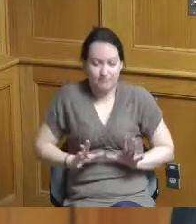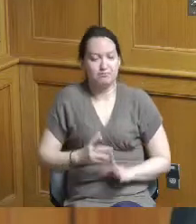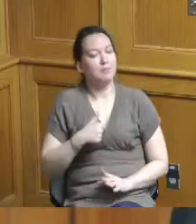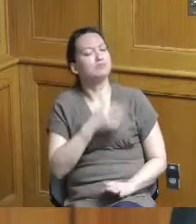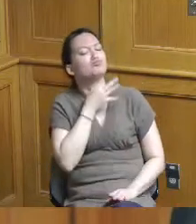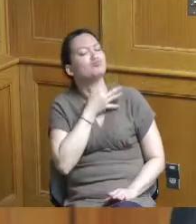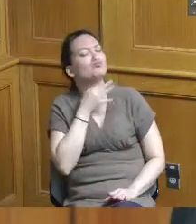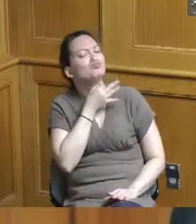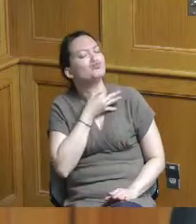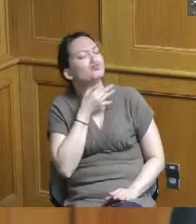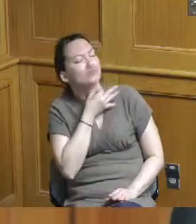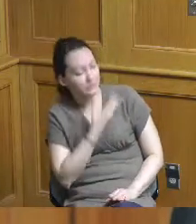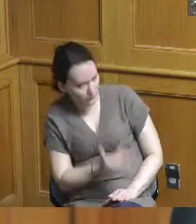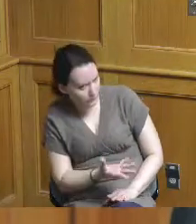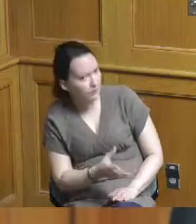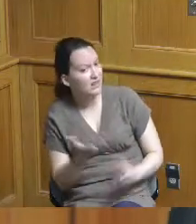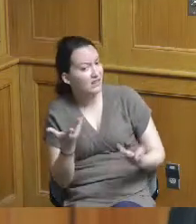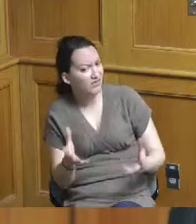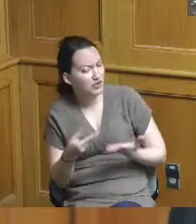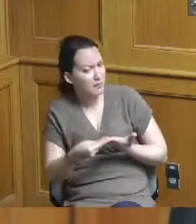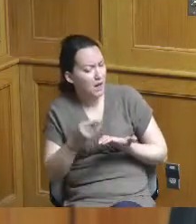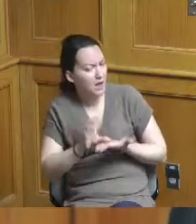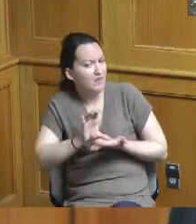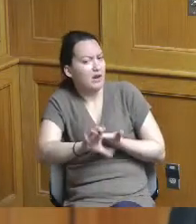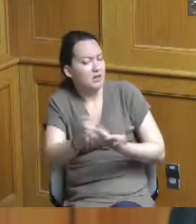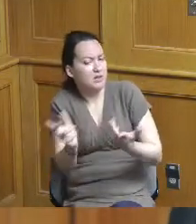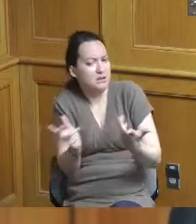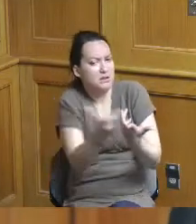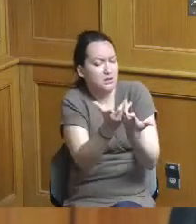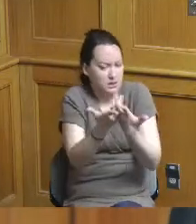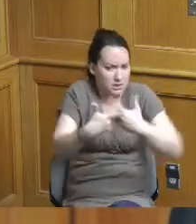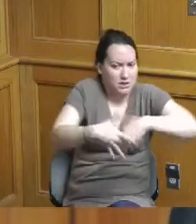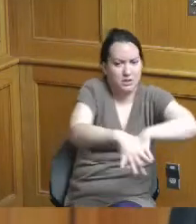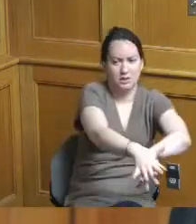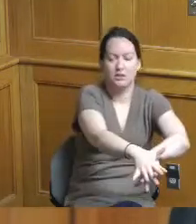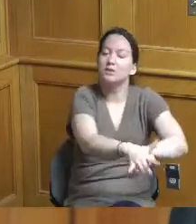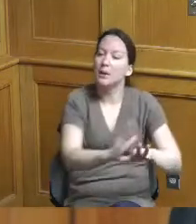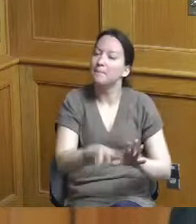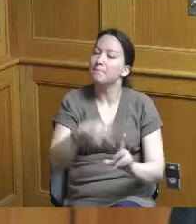and how what we've already invested fits into that in addition to what the city has already